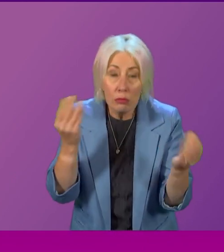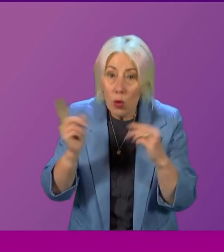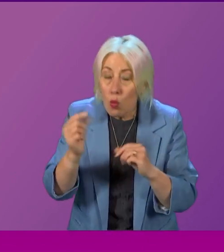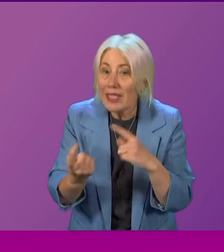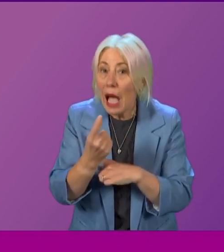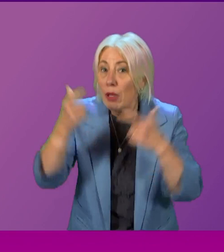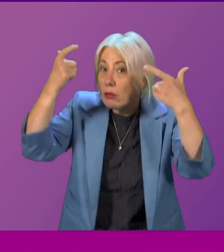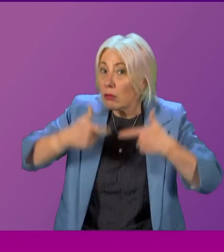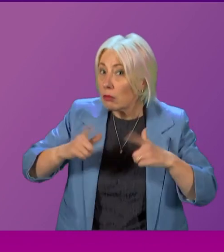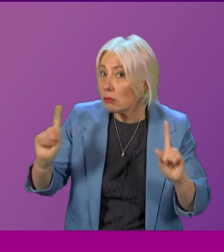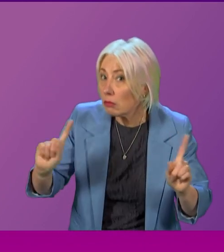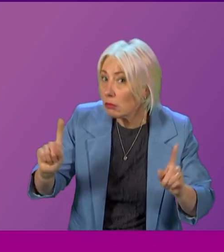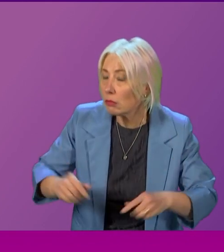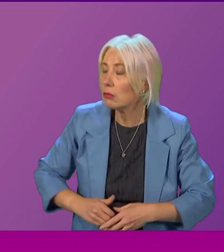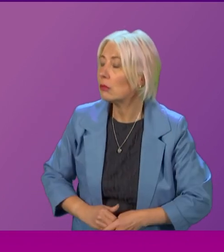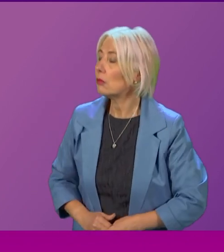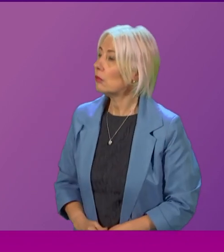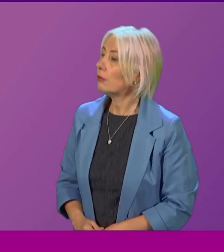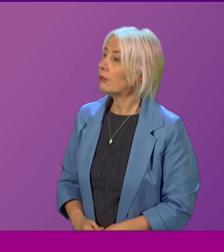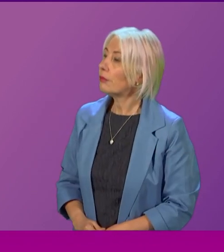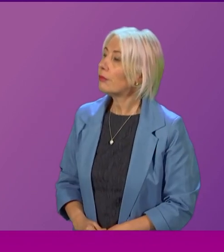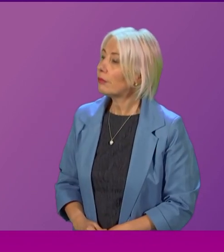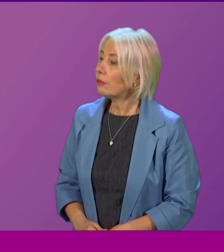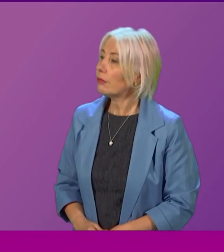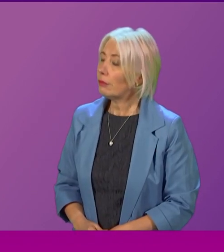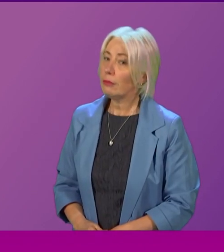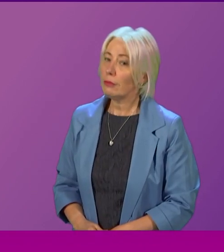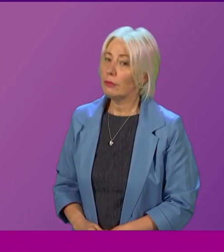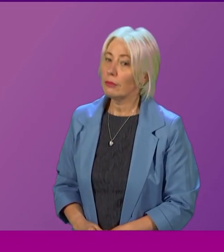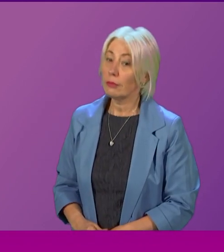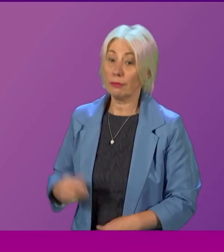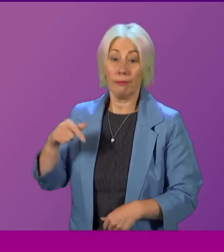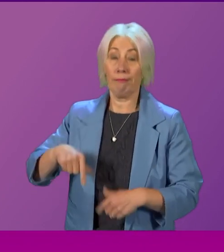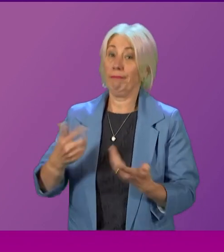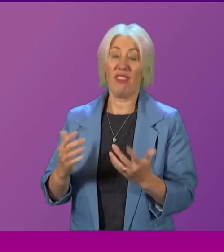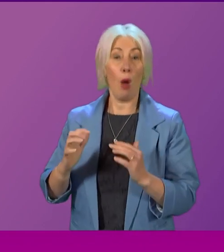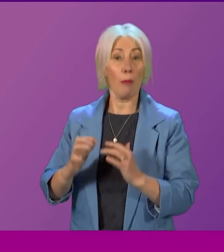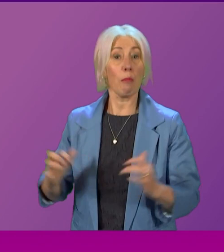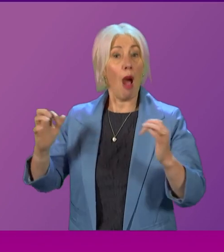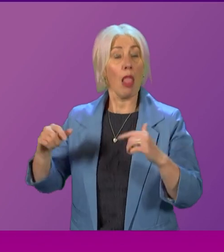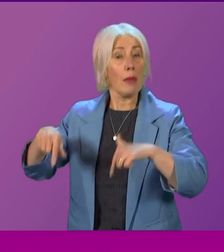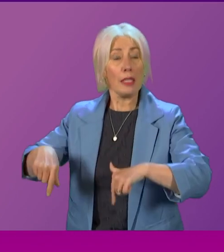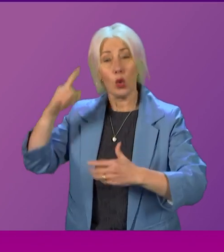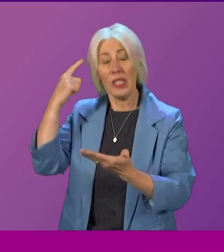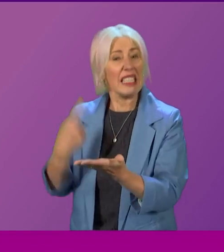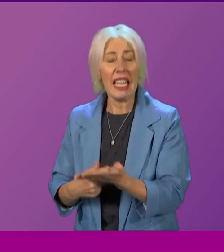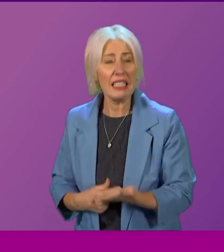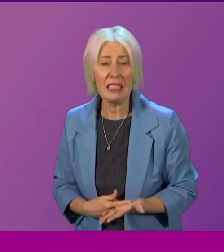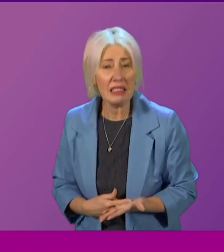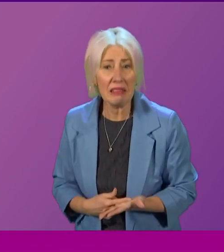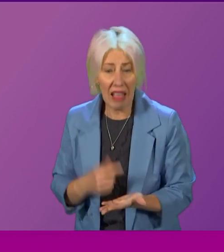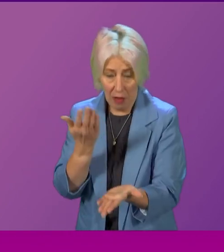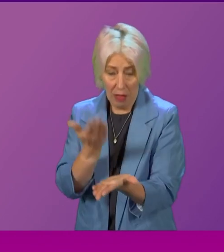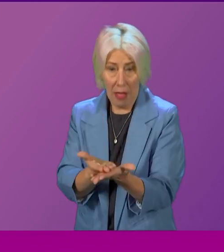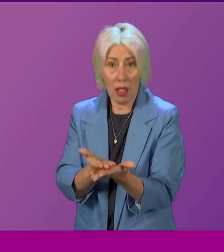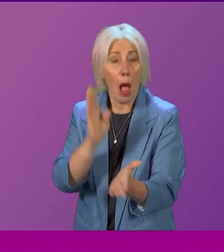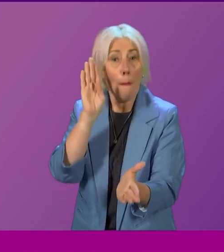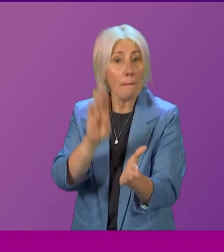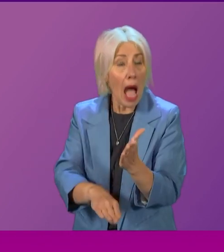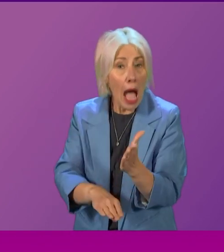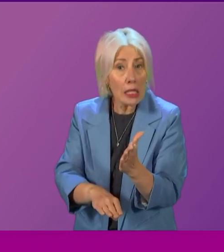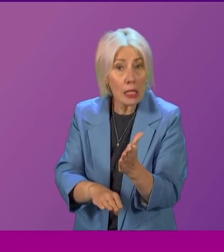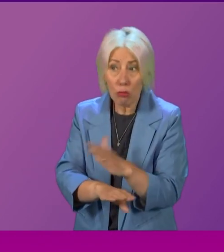It is ultimately for the Parliament to determine whether a bill passes through this chamber.